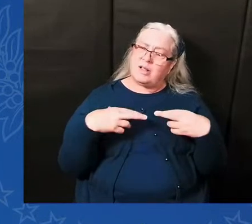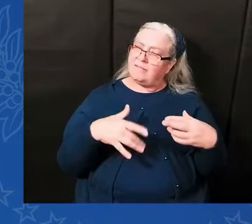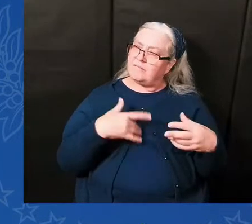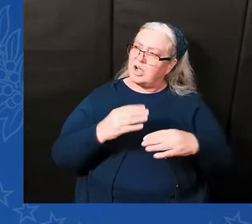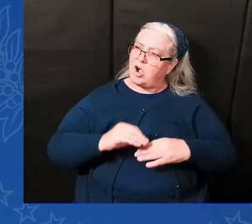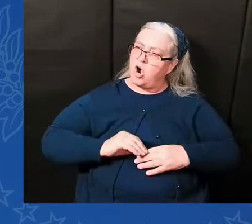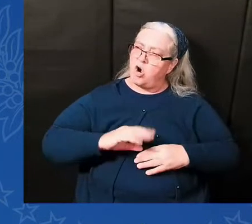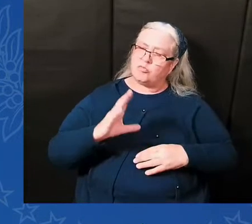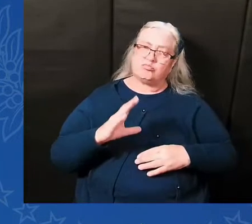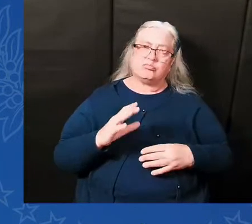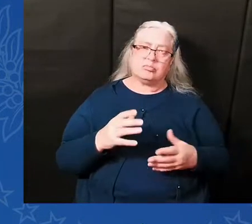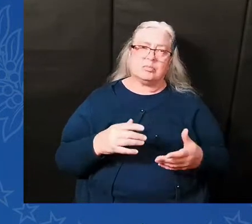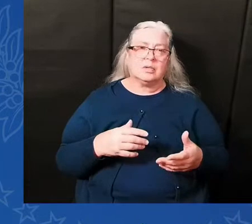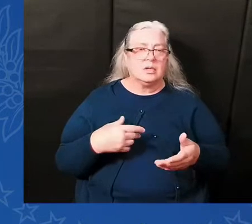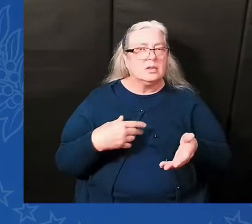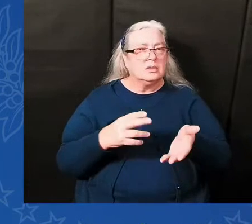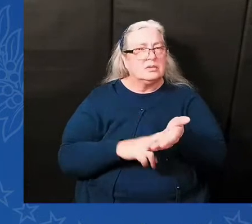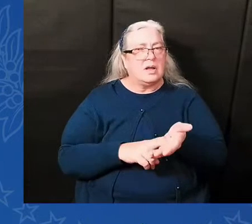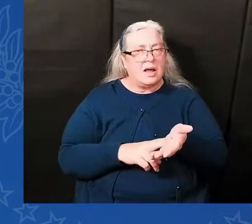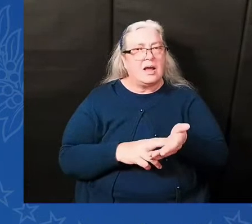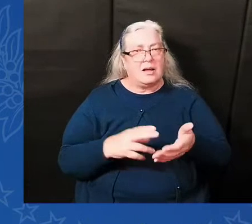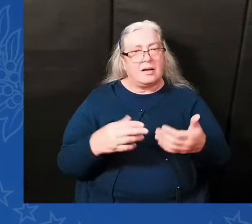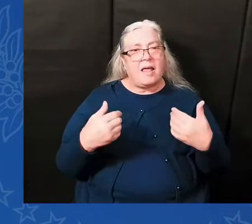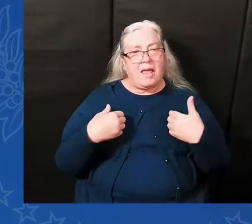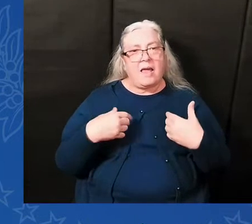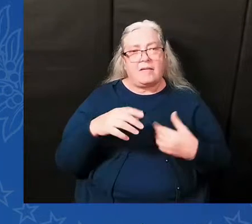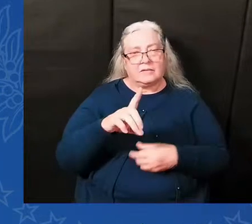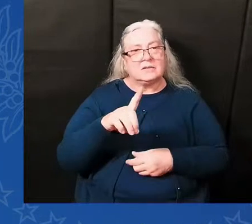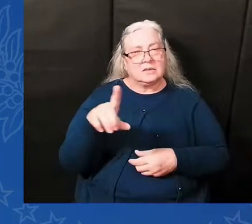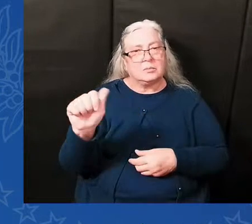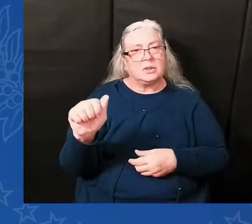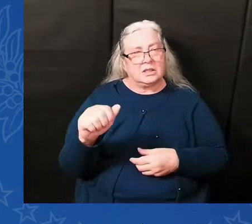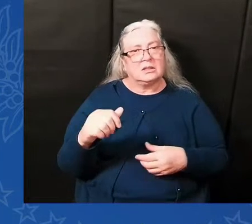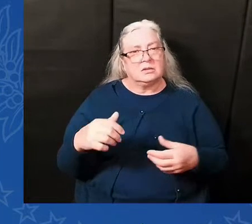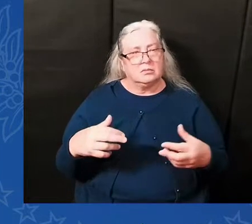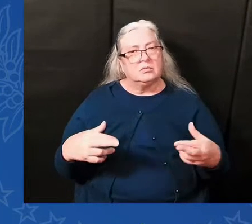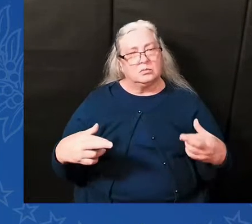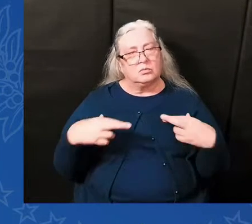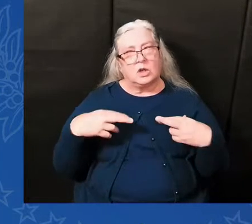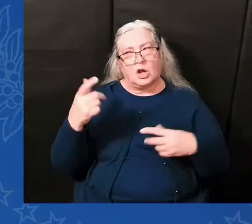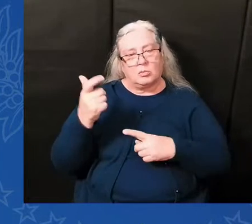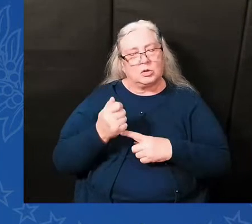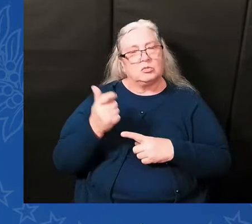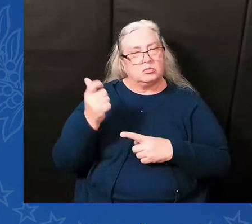remain tax-free. Let me say it again: Those retirement benefits remain tax-free.